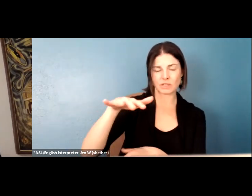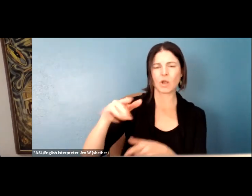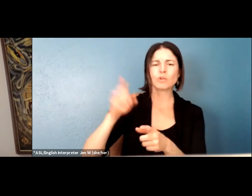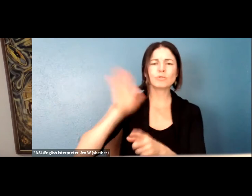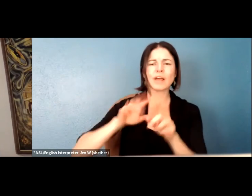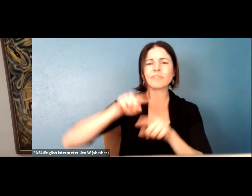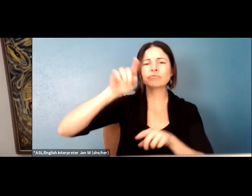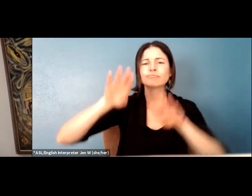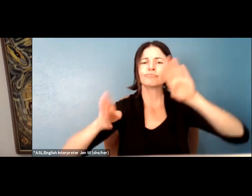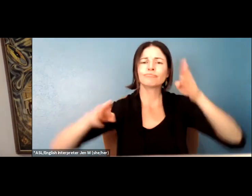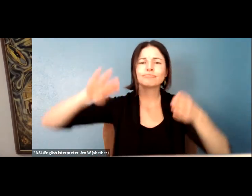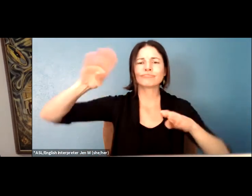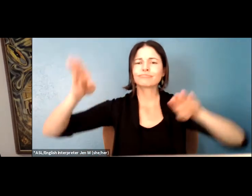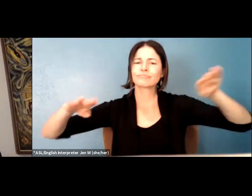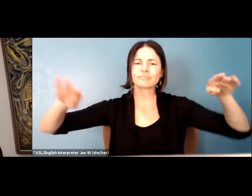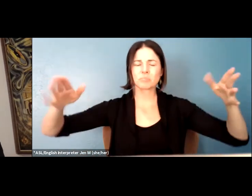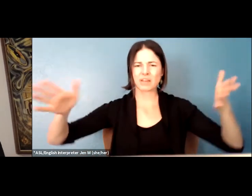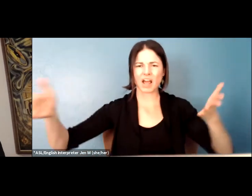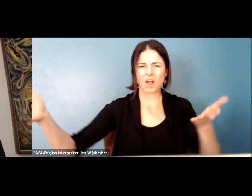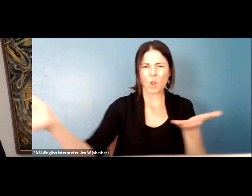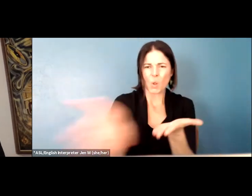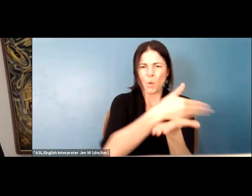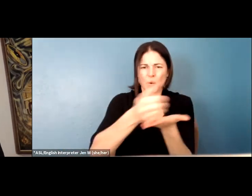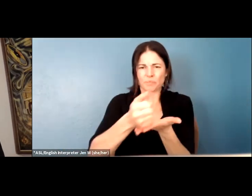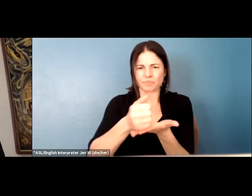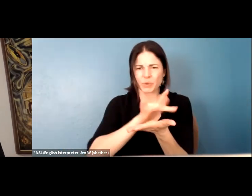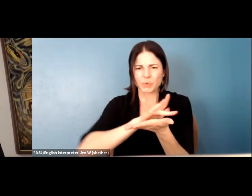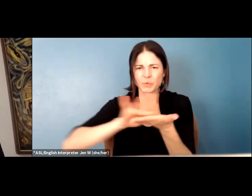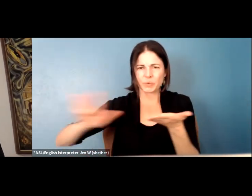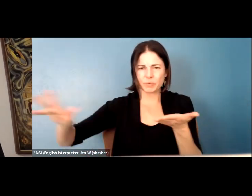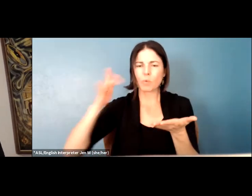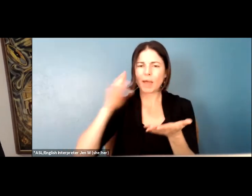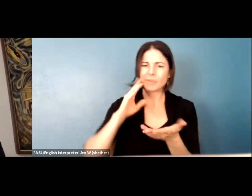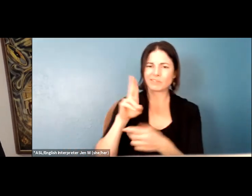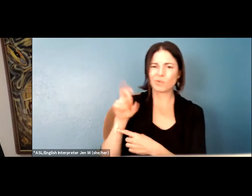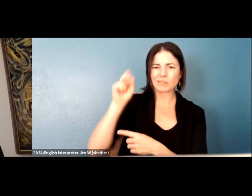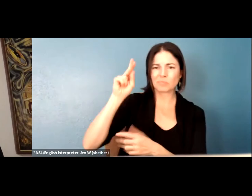now have been cleared. Because of us policies. The Hurricanes